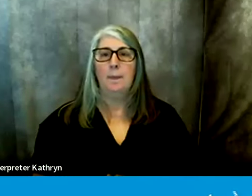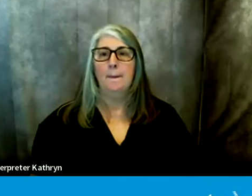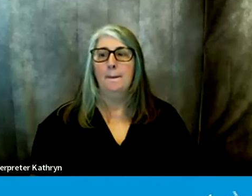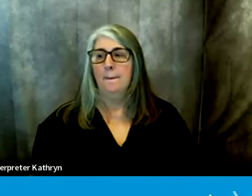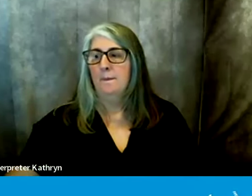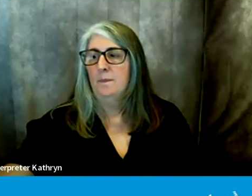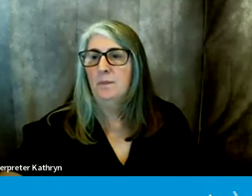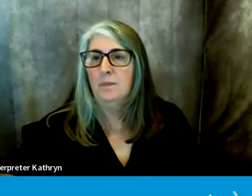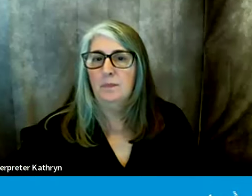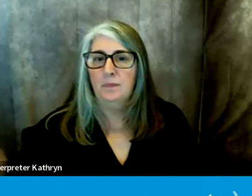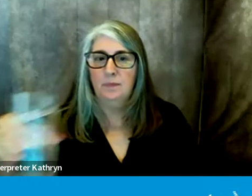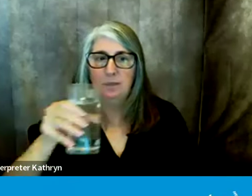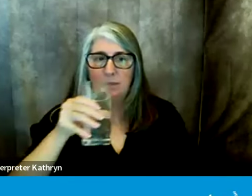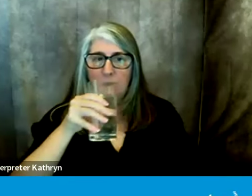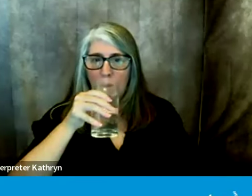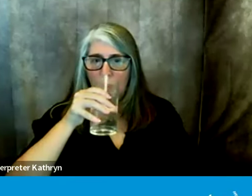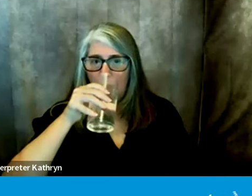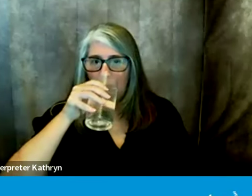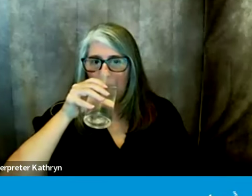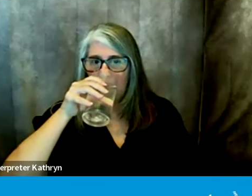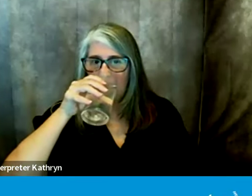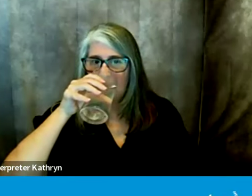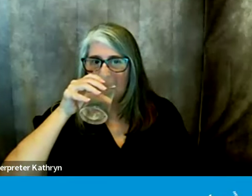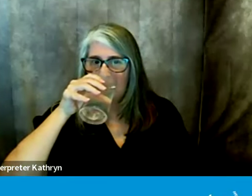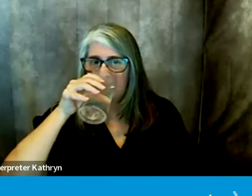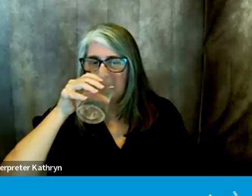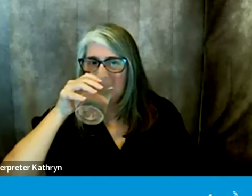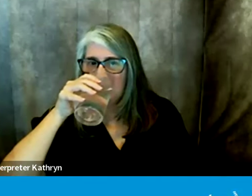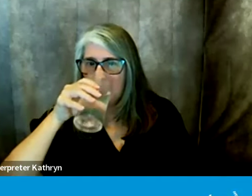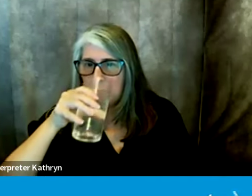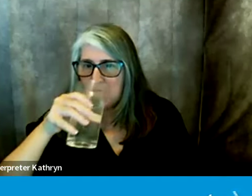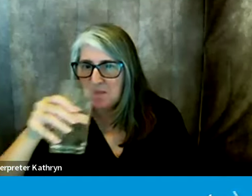Kara, do you want to take that one since you and Gabe are closer to that? Yeah, sure.